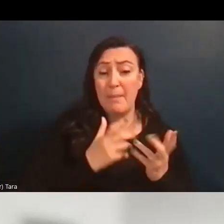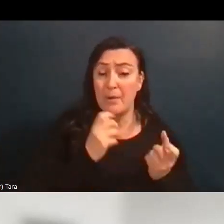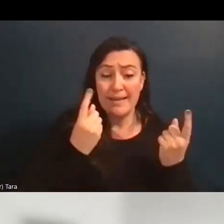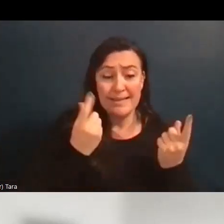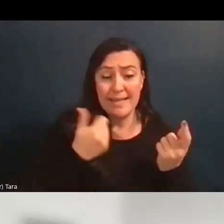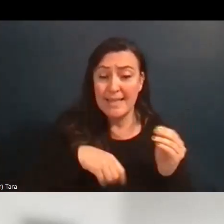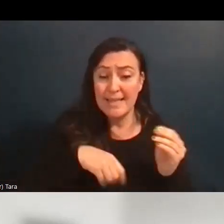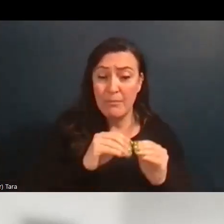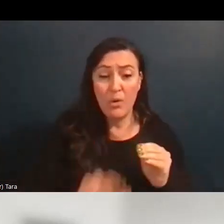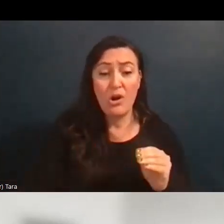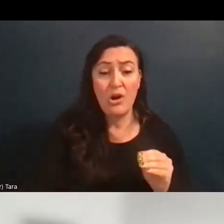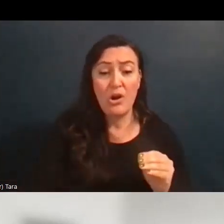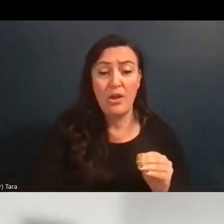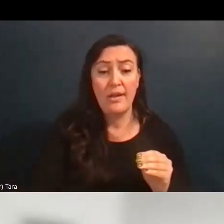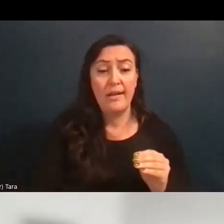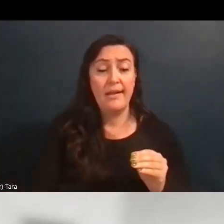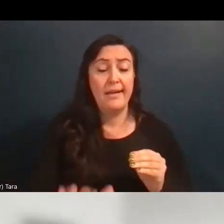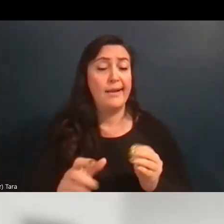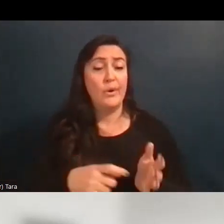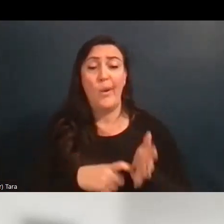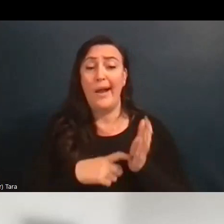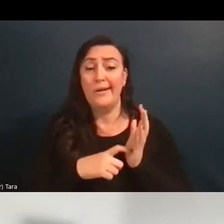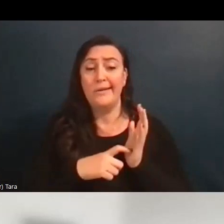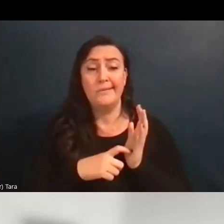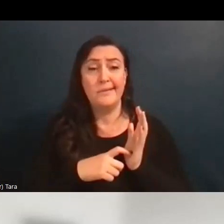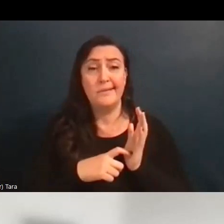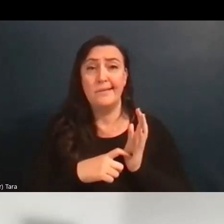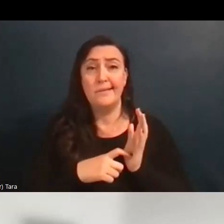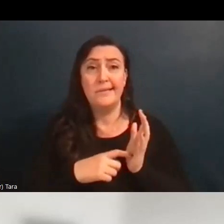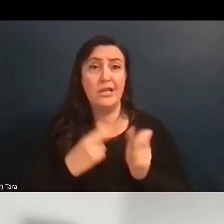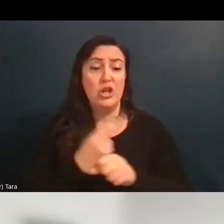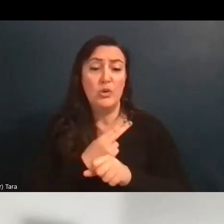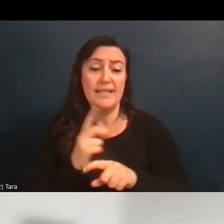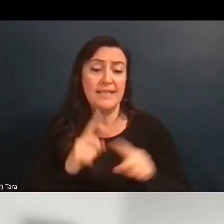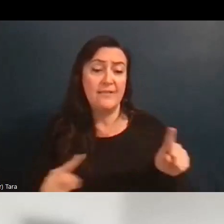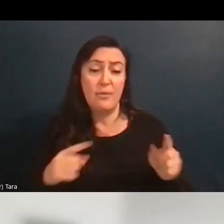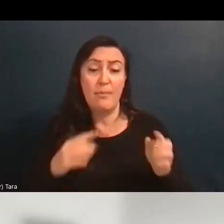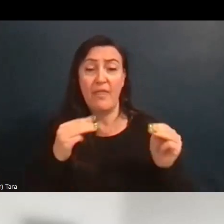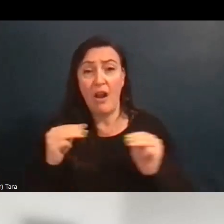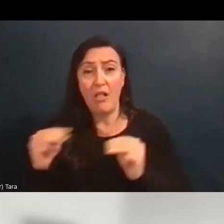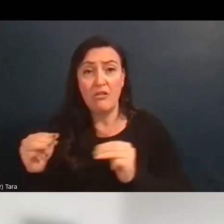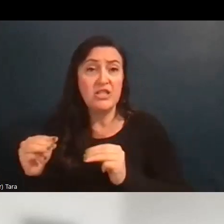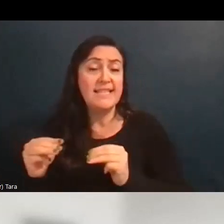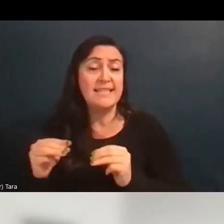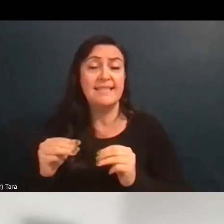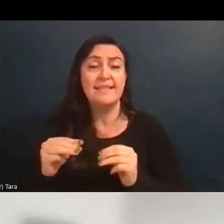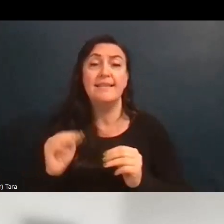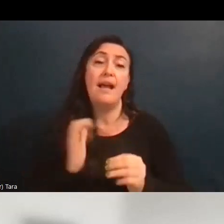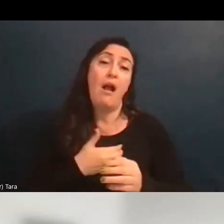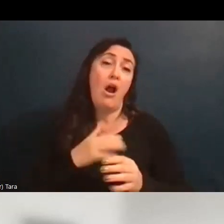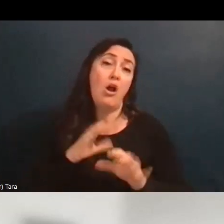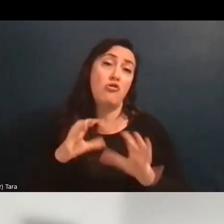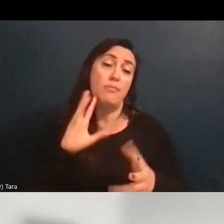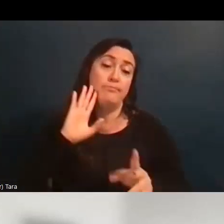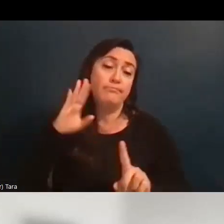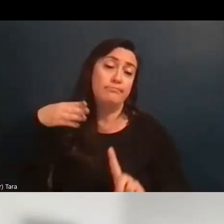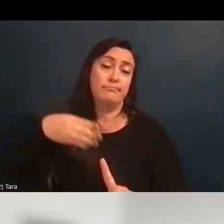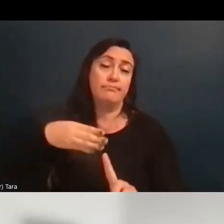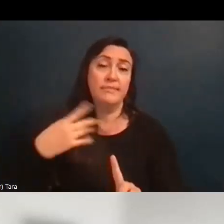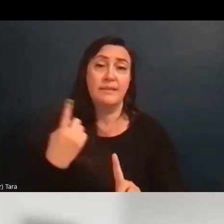So it requires using different methodologies. Our group has been interested in something a newer, a newer area,